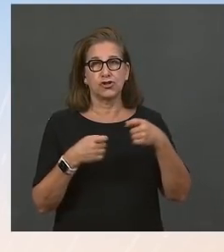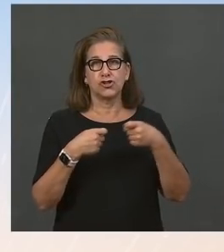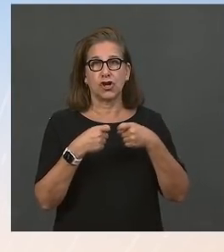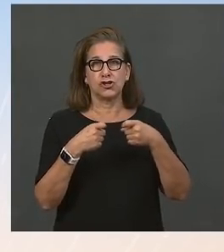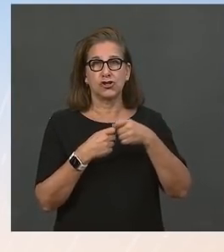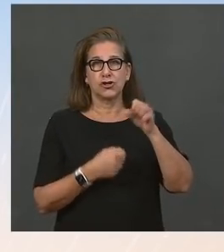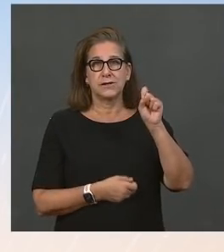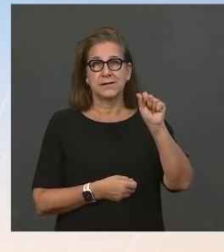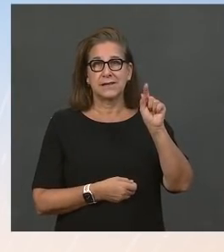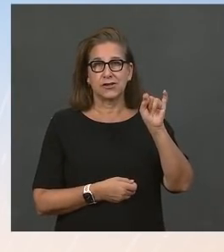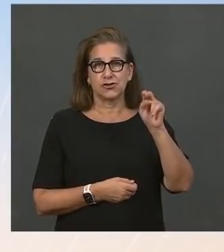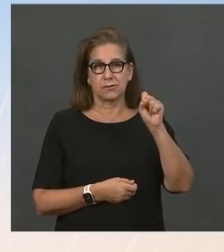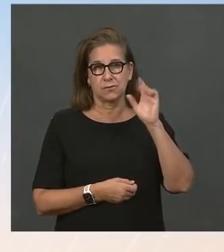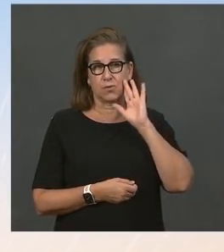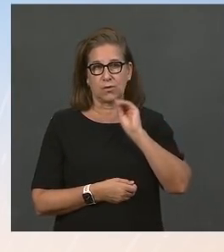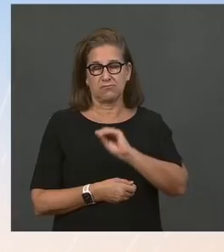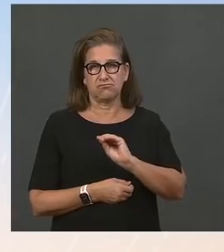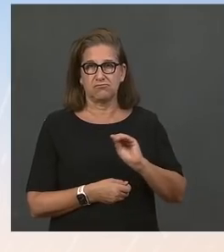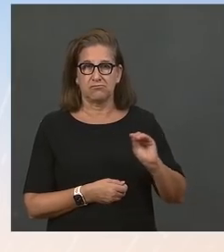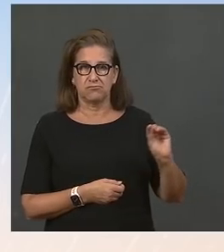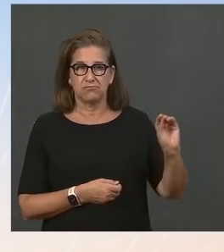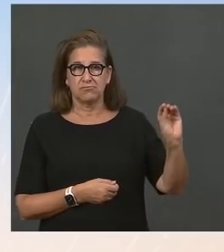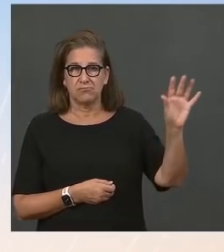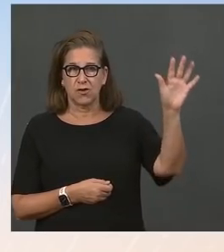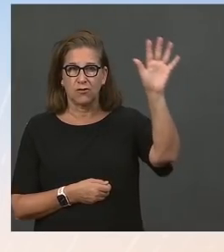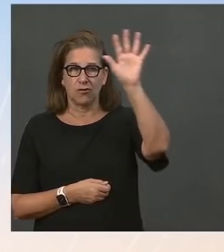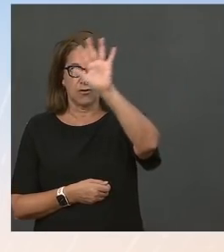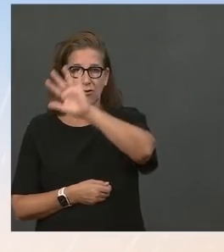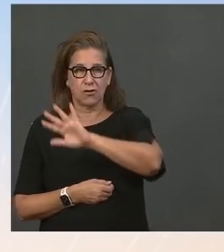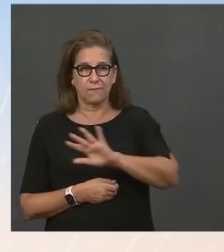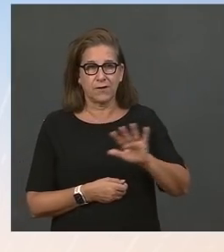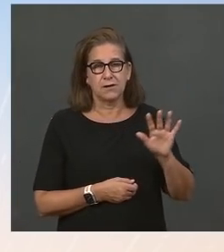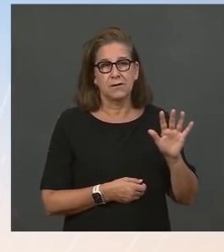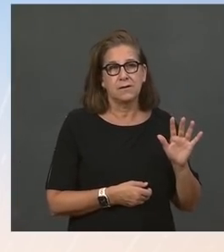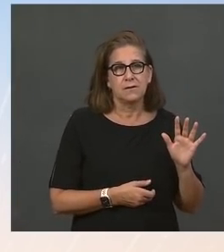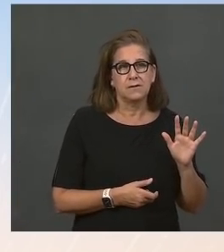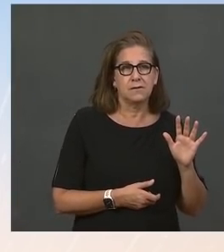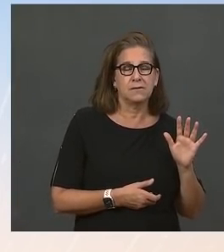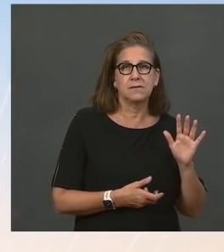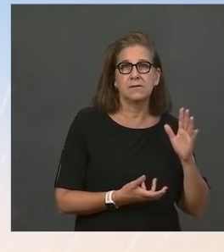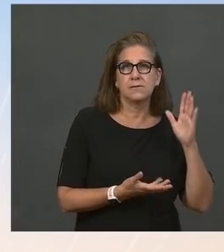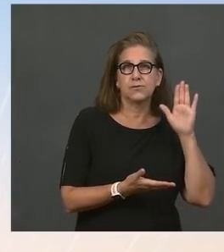that would reduce greenhouse gas emissions; replacing lead pipes and water -- I think many of you may have seen today